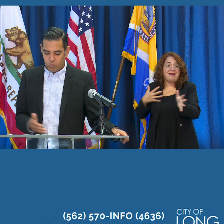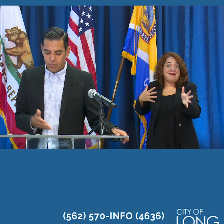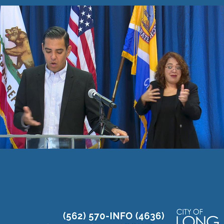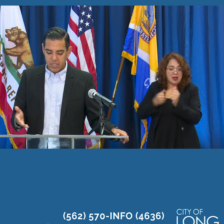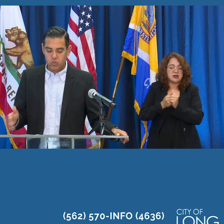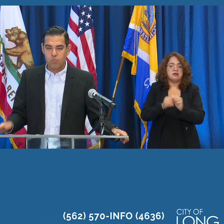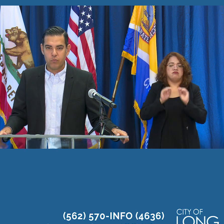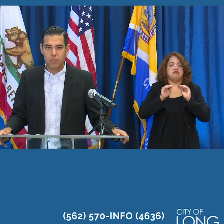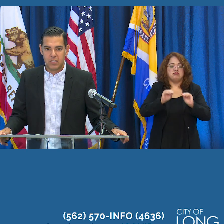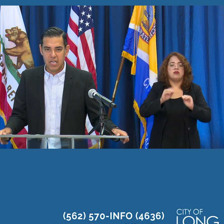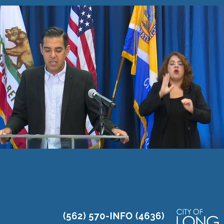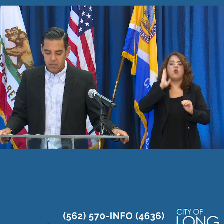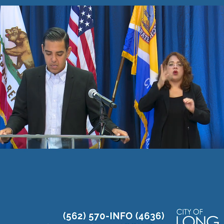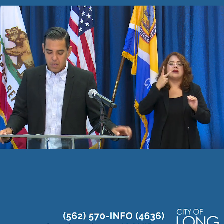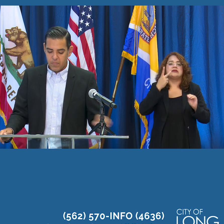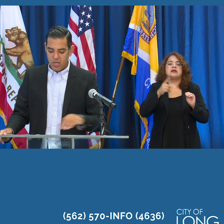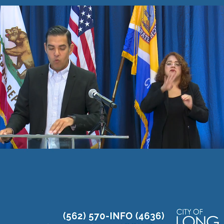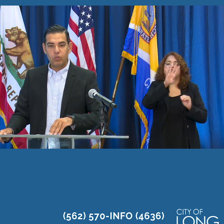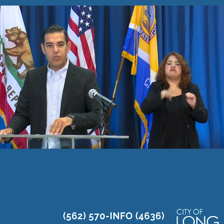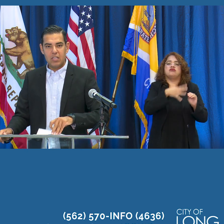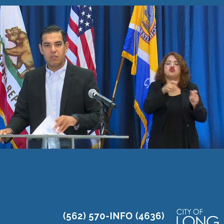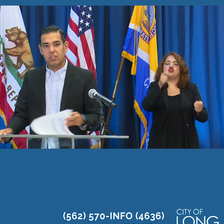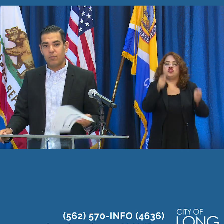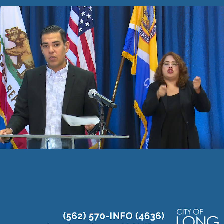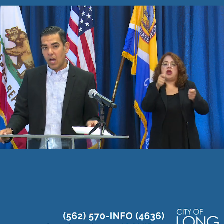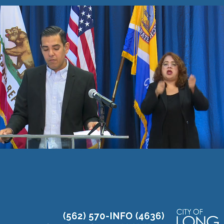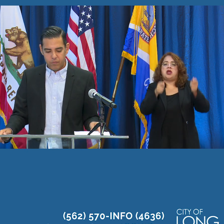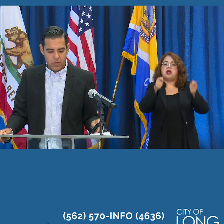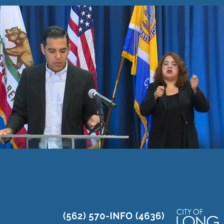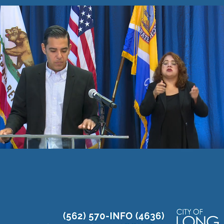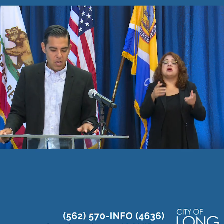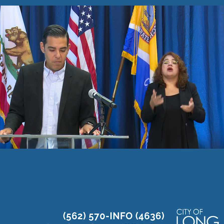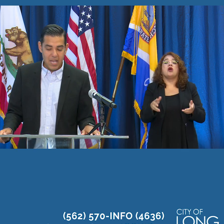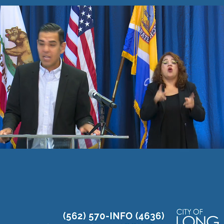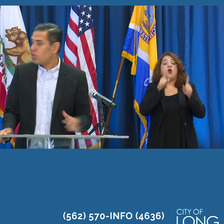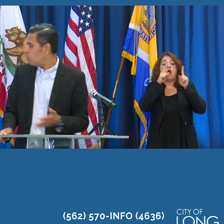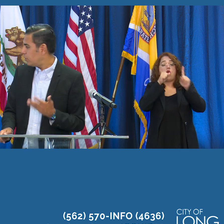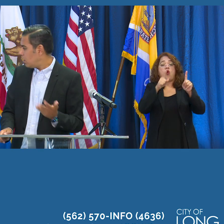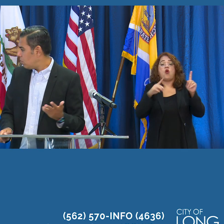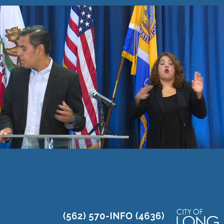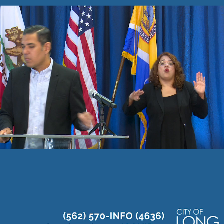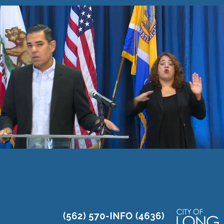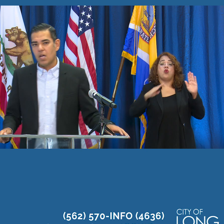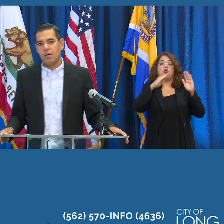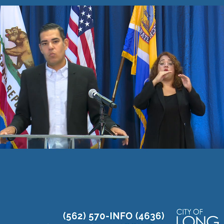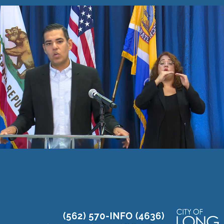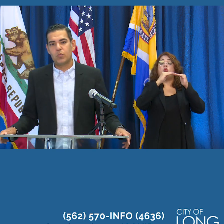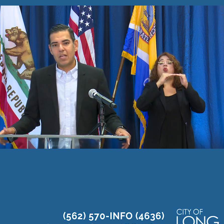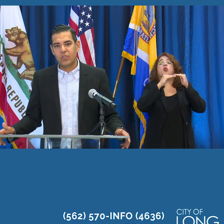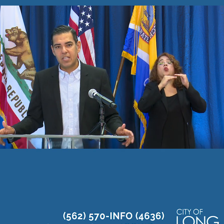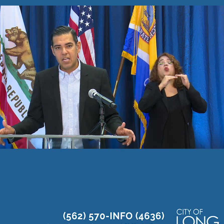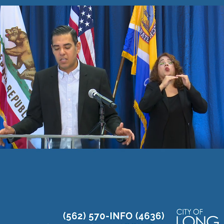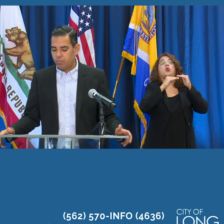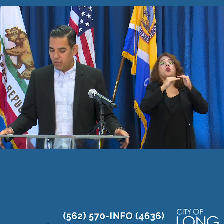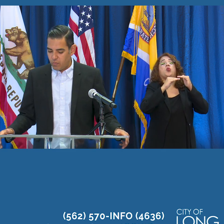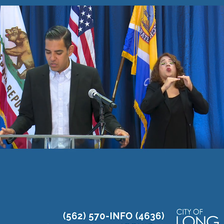we can probably interpret from the data and hopefully things have leveled off and we will know, once we get the data complete from the